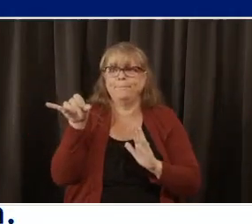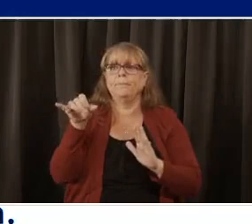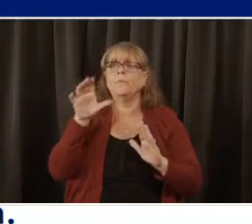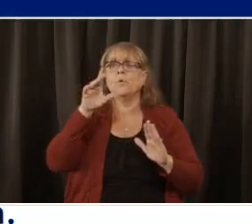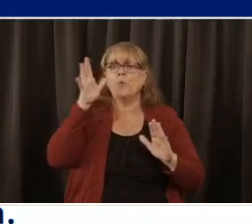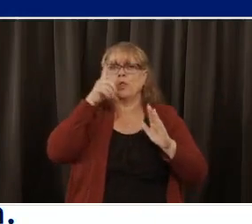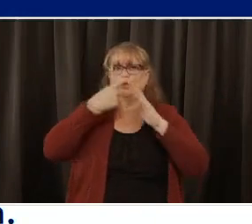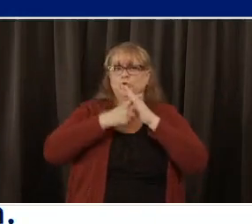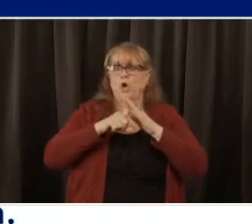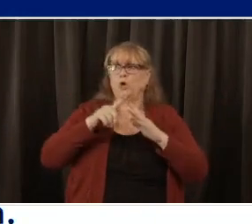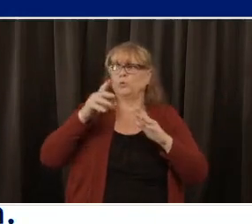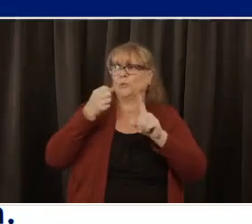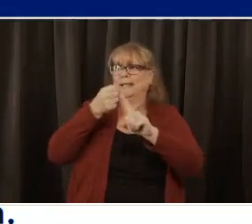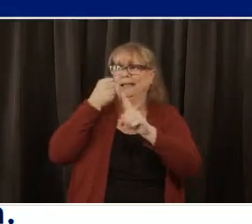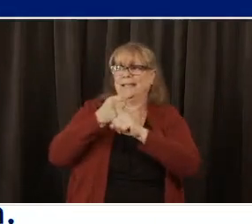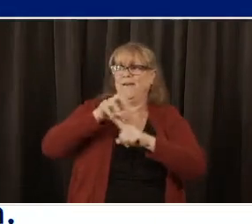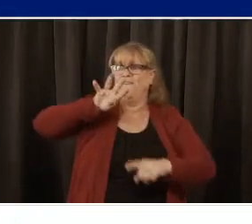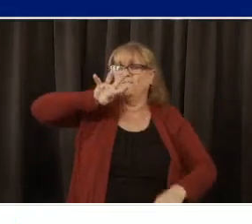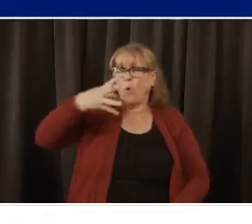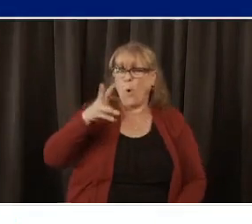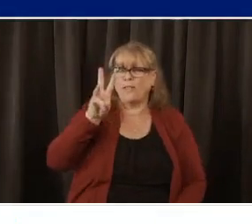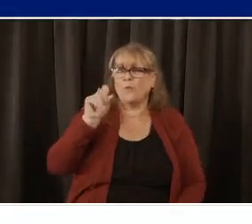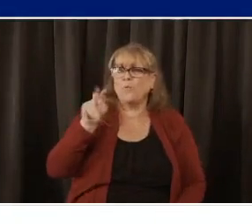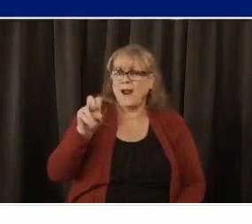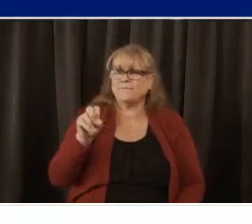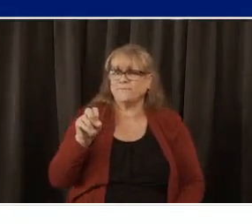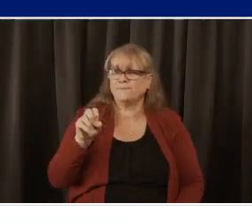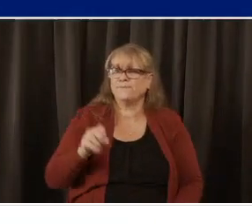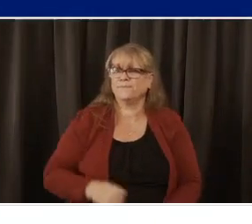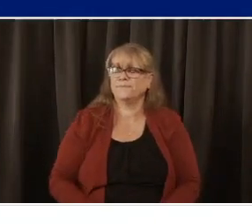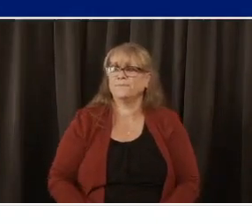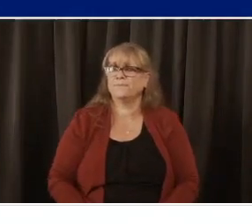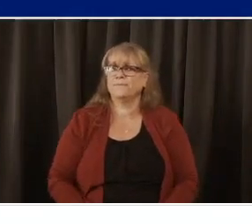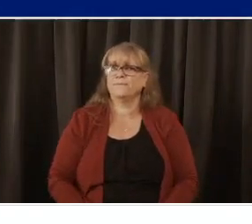virus easier, potentially causing more severe cases in some instances, and but